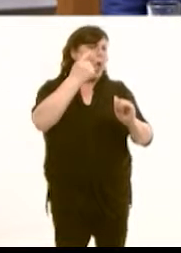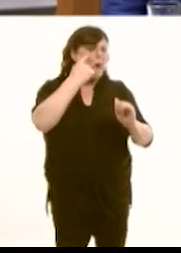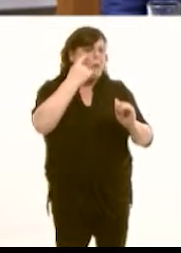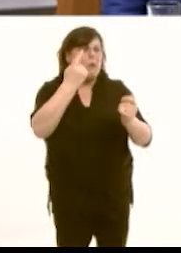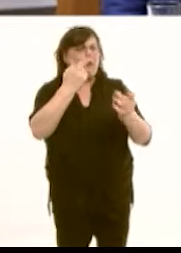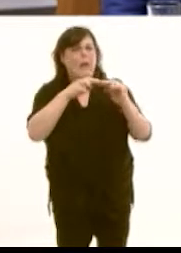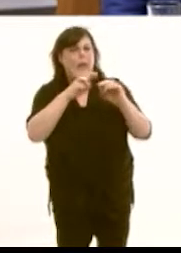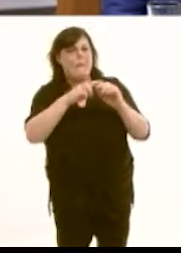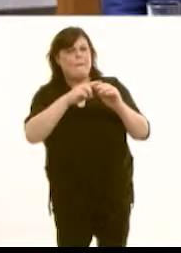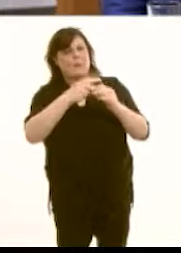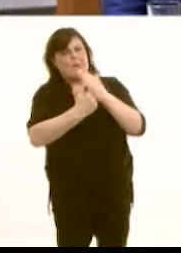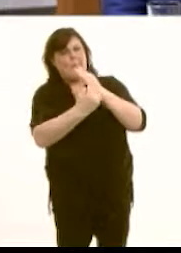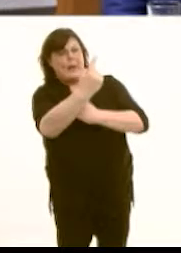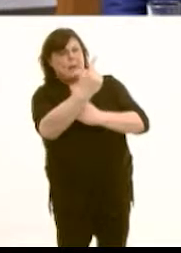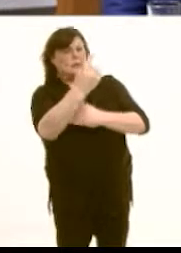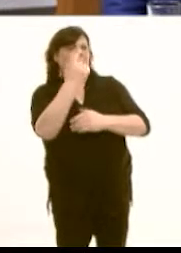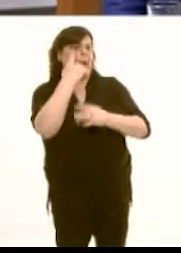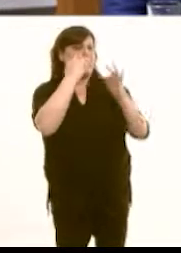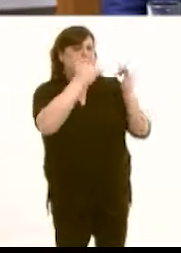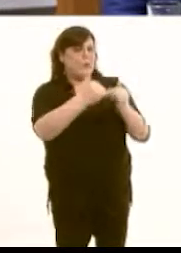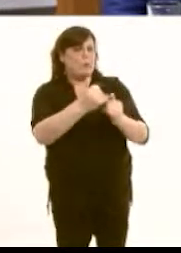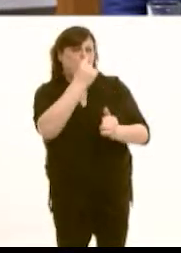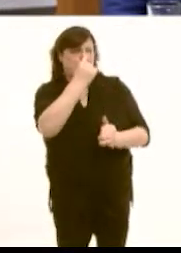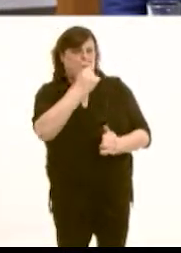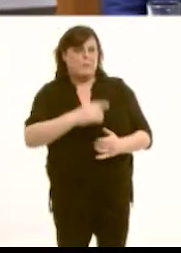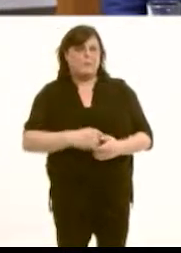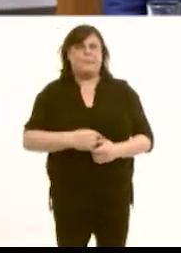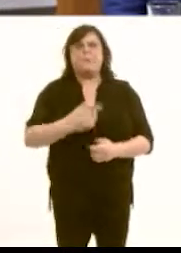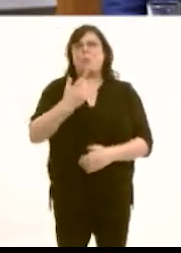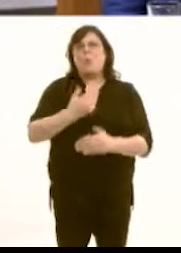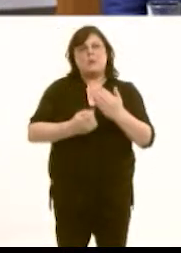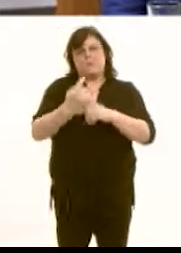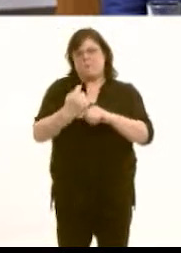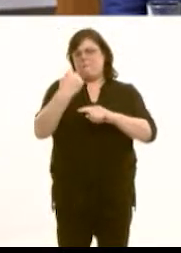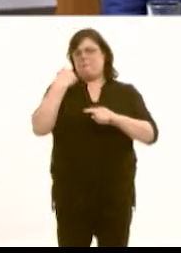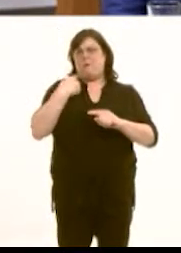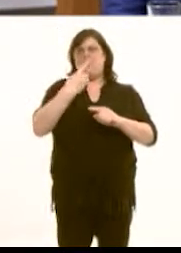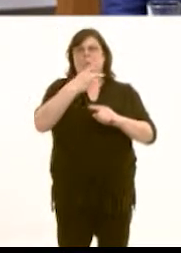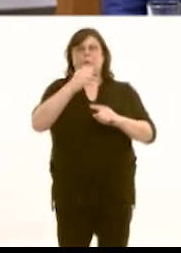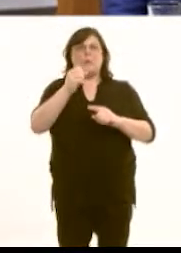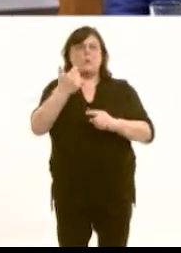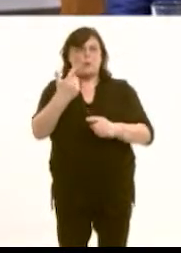In terms of whatís happened since 2012, if I could just inform the Assembly, we, for